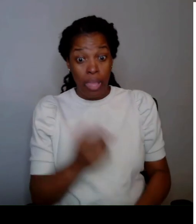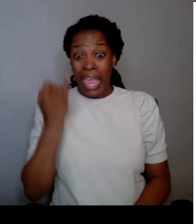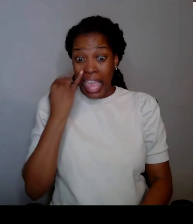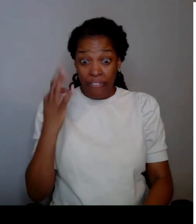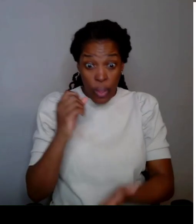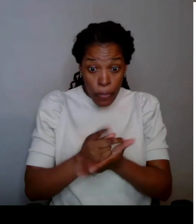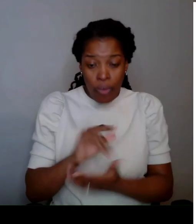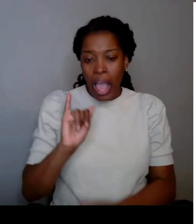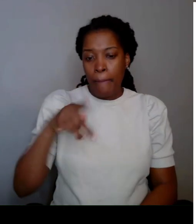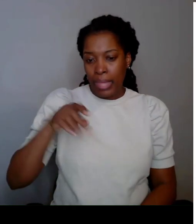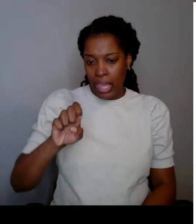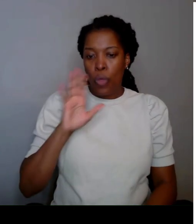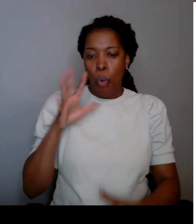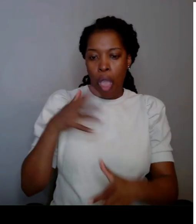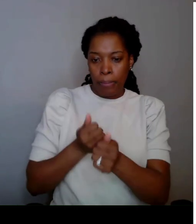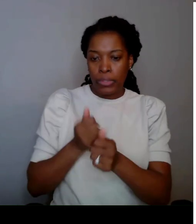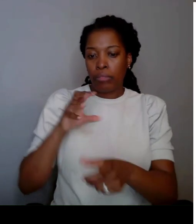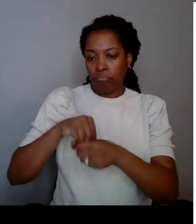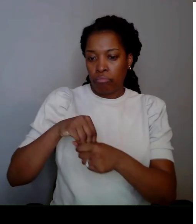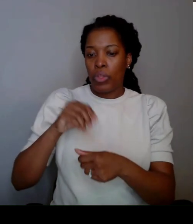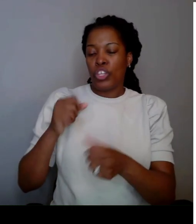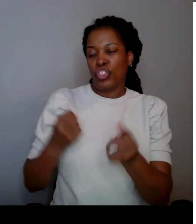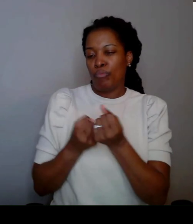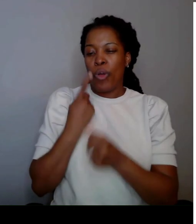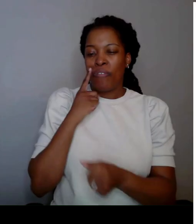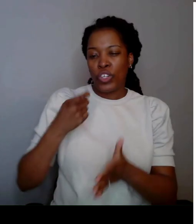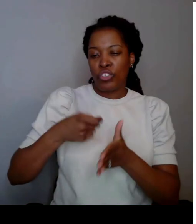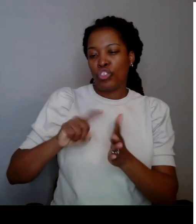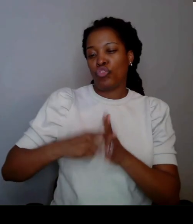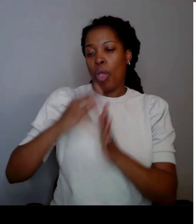If not, your VR counselor will help you explore another employment path.